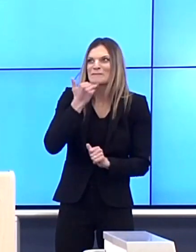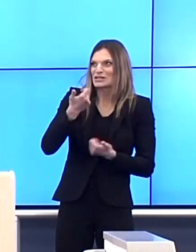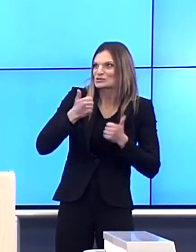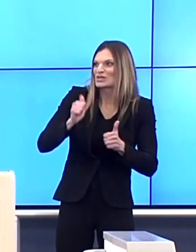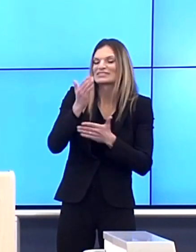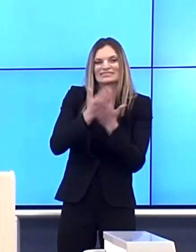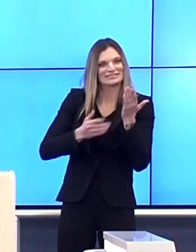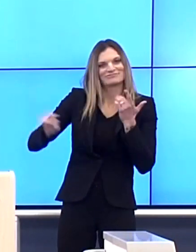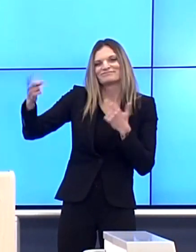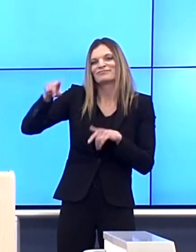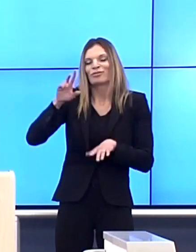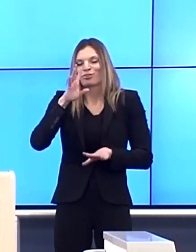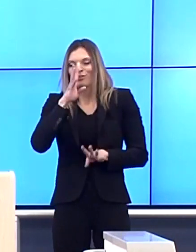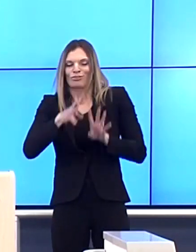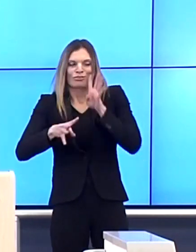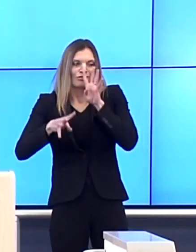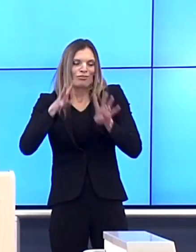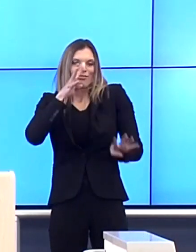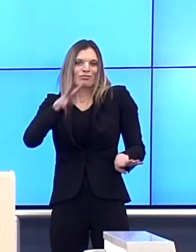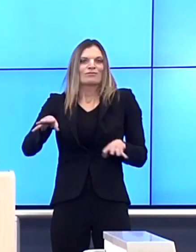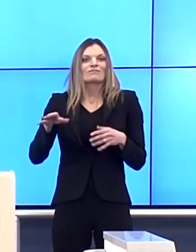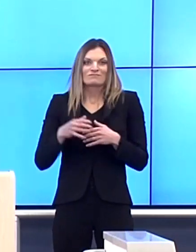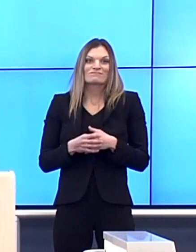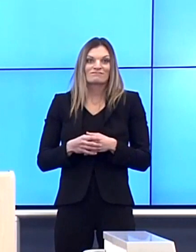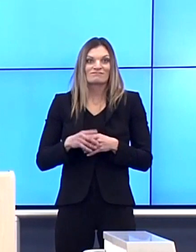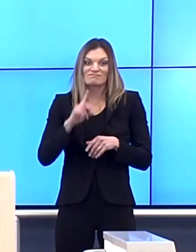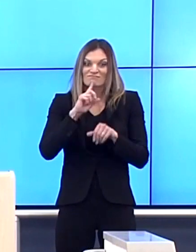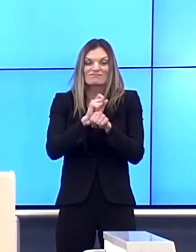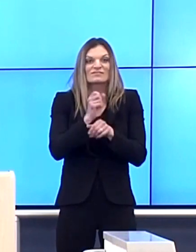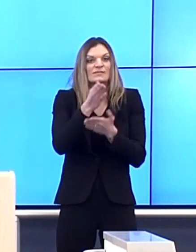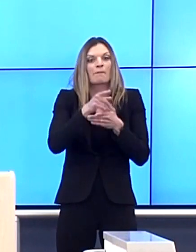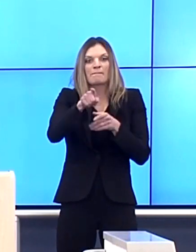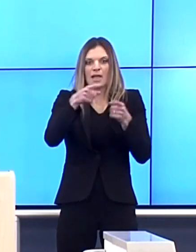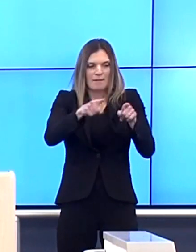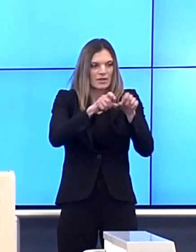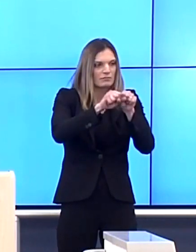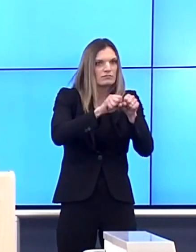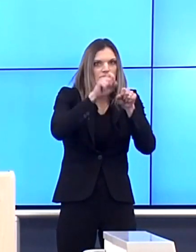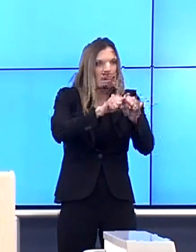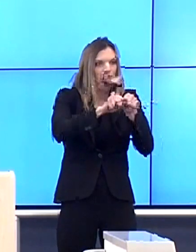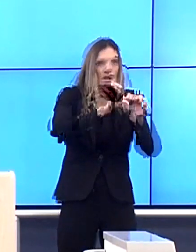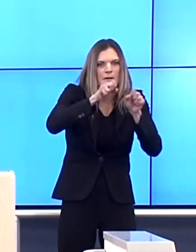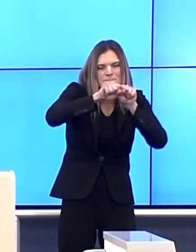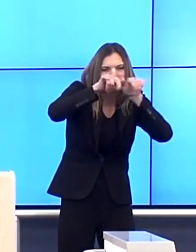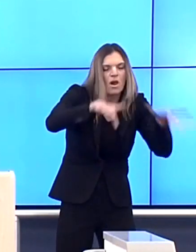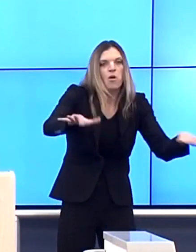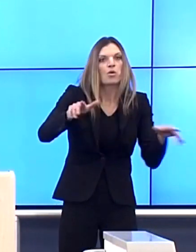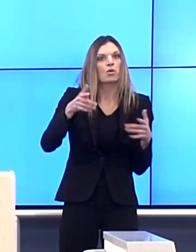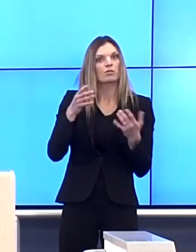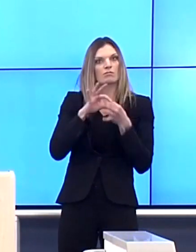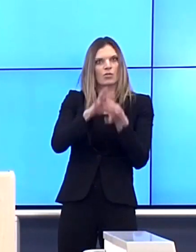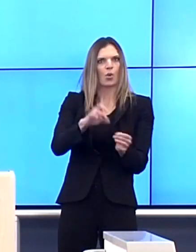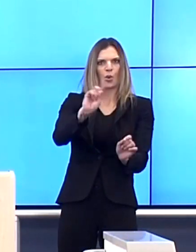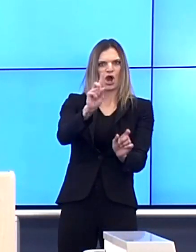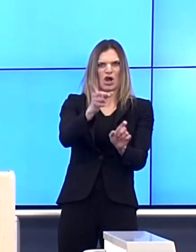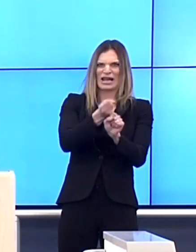INCLUDING THOSE WHO ARE DOING THEIR BEST AND DOING THE RIGHT THEIR BEST AND DOING THE RIGHT THING. THING. WE CONTINUE TO SEE OUTBREAKS. WE CONTINUE TO SEE OUTBREAKS. MANY OF WHICH ARE ASSOCIATED MANY OF WHICH ARE ASSOCIATED WITH BEING INDOORS AND